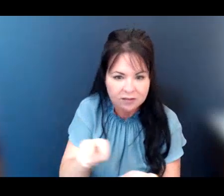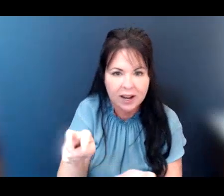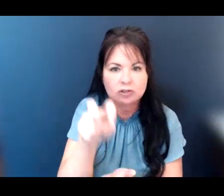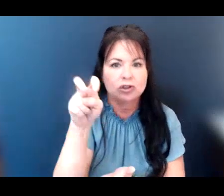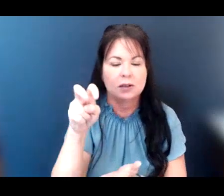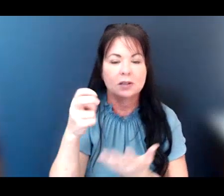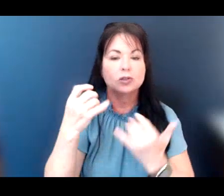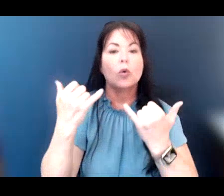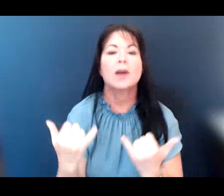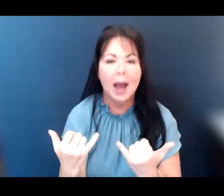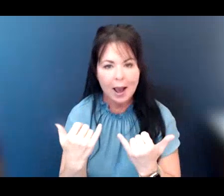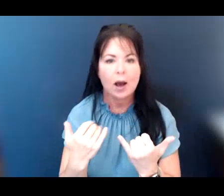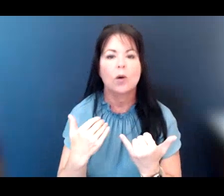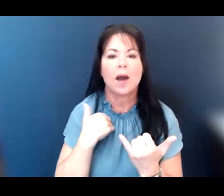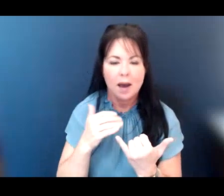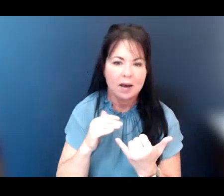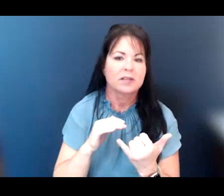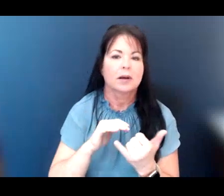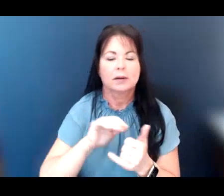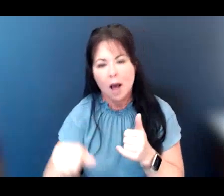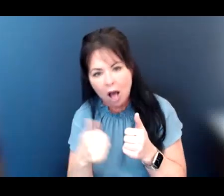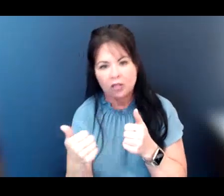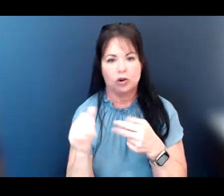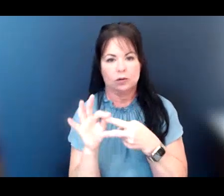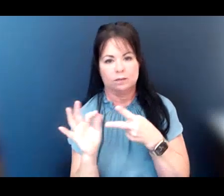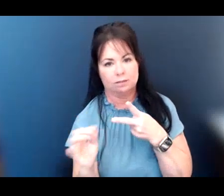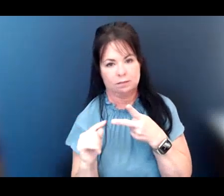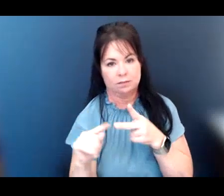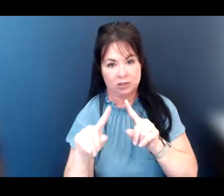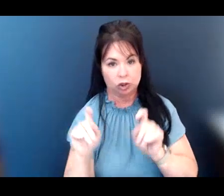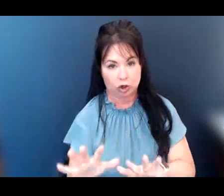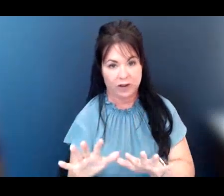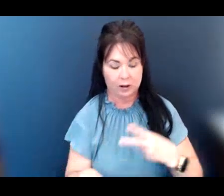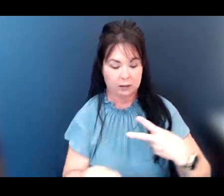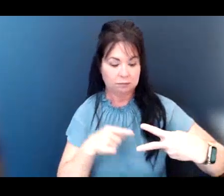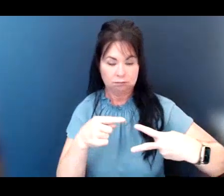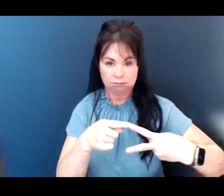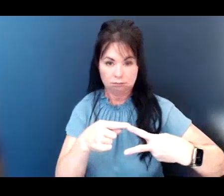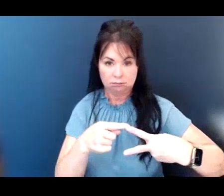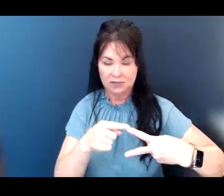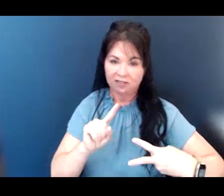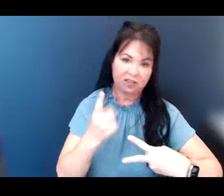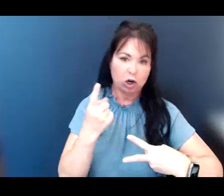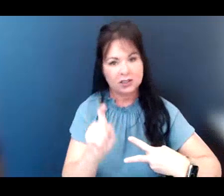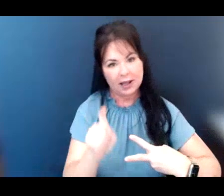So folks can take the traditional first-click test, or they can complete a survey.